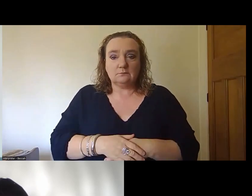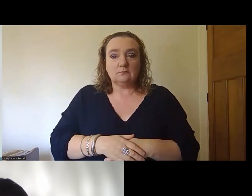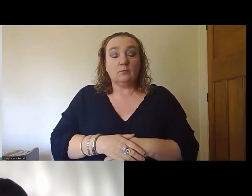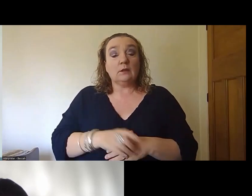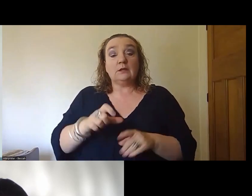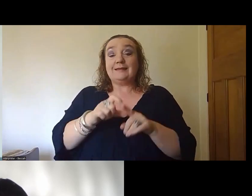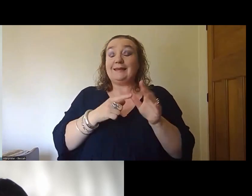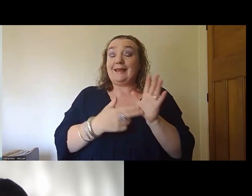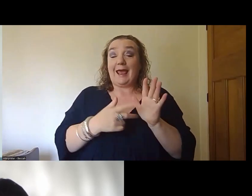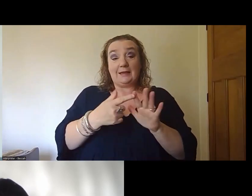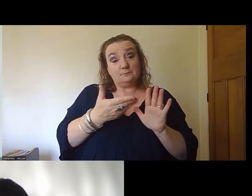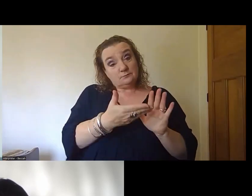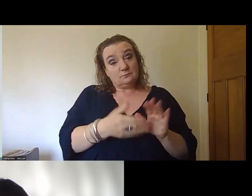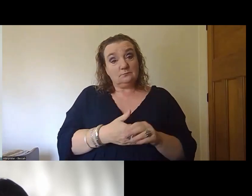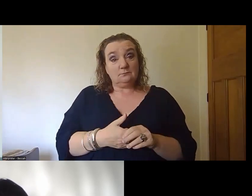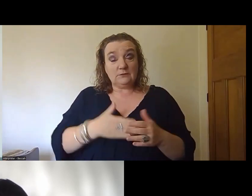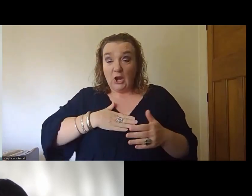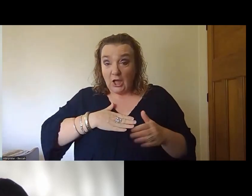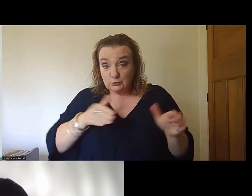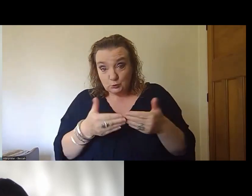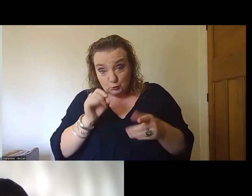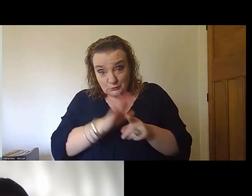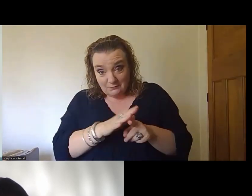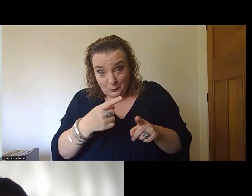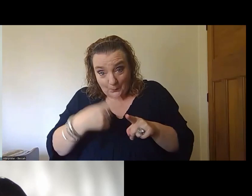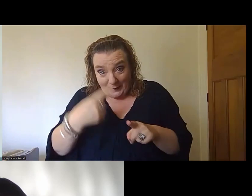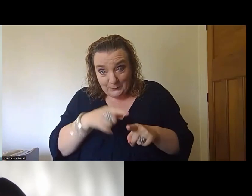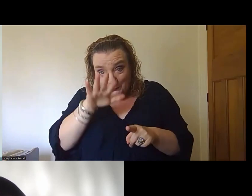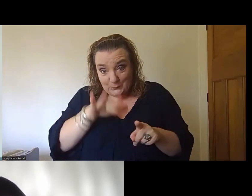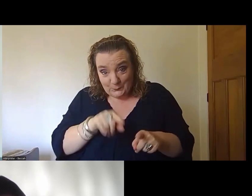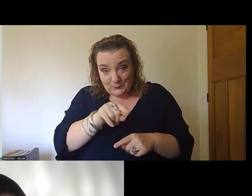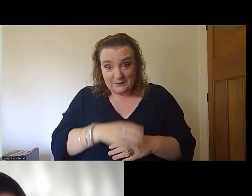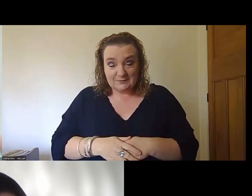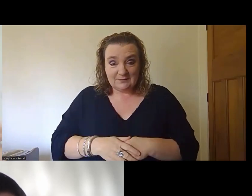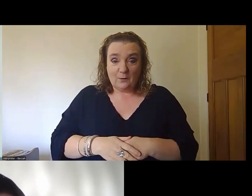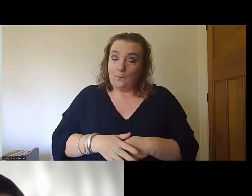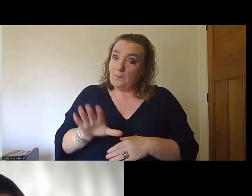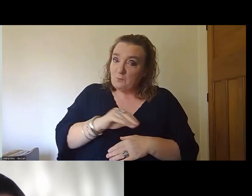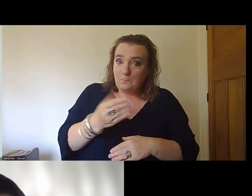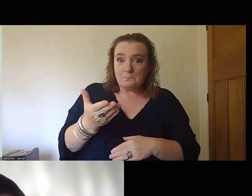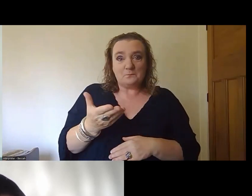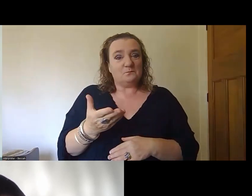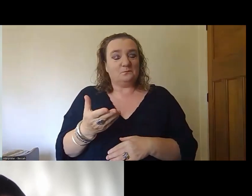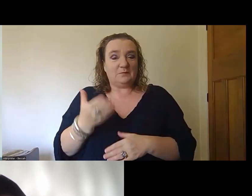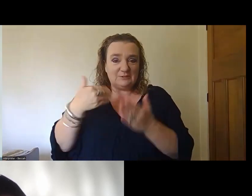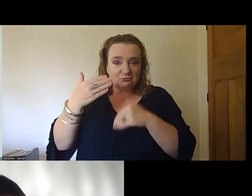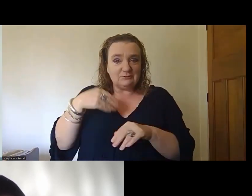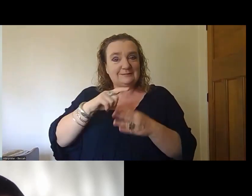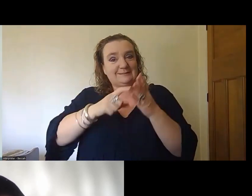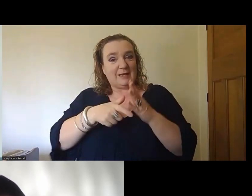Dane, would you like to introduce yourself quickly. A little bit about your journey history as a disabled person